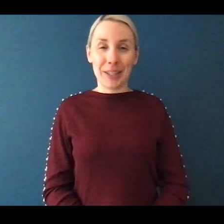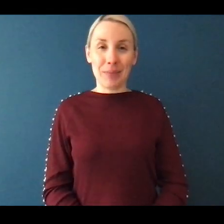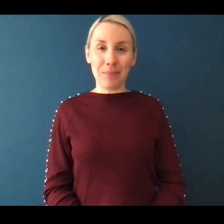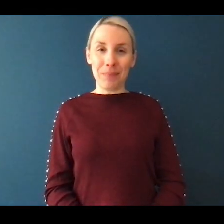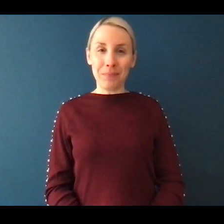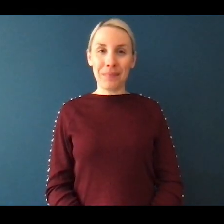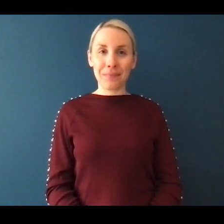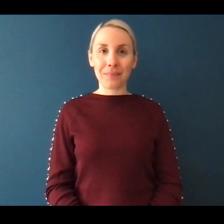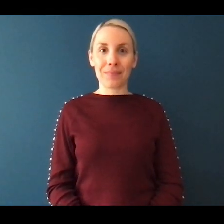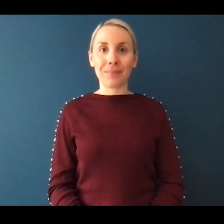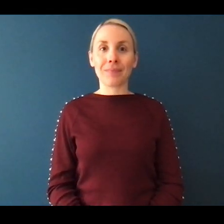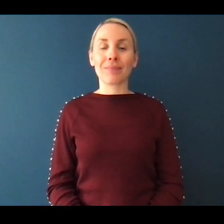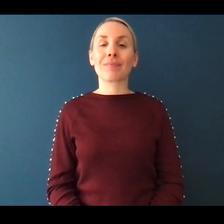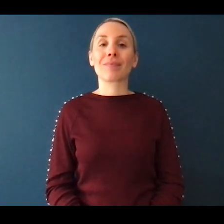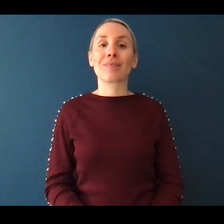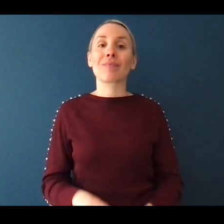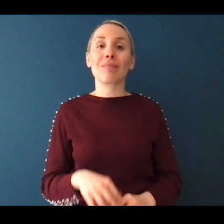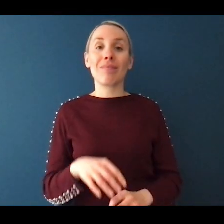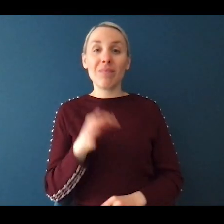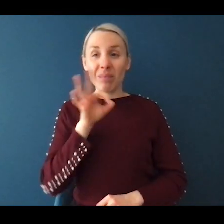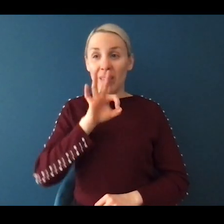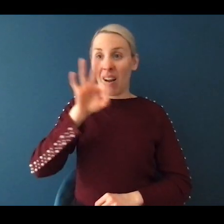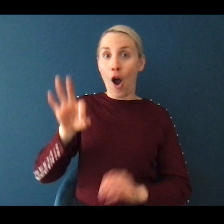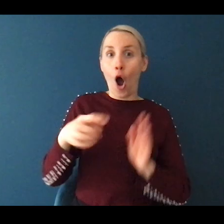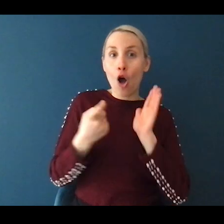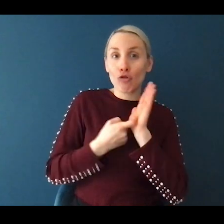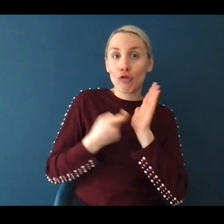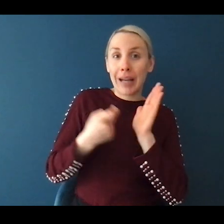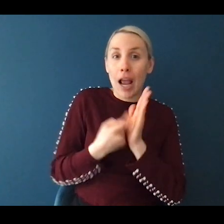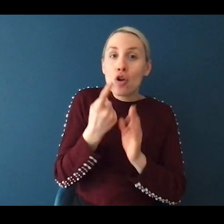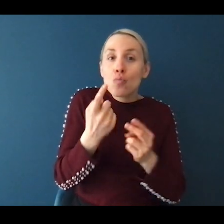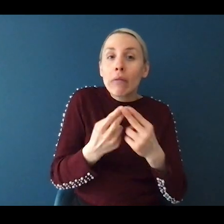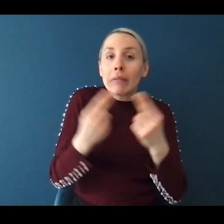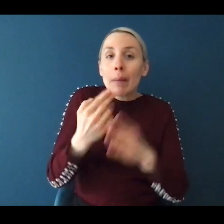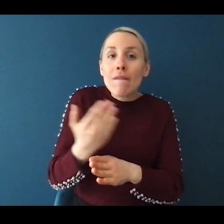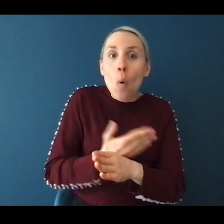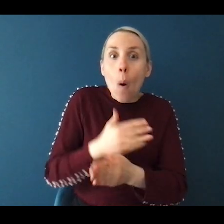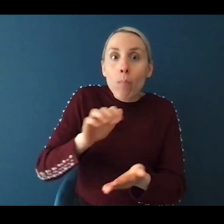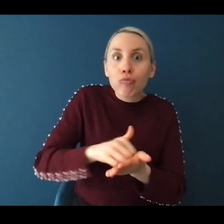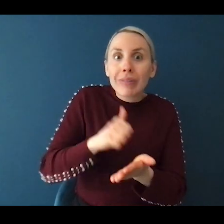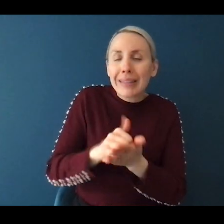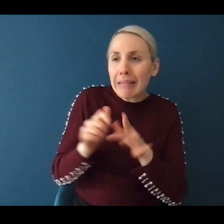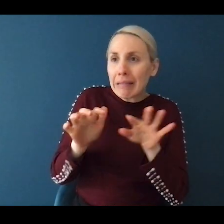the text with Renée the day before it was going into printing I was in her office